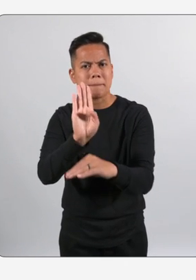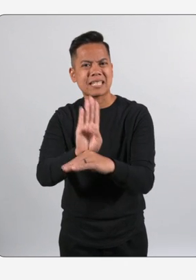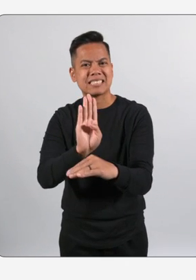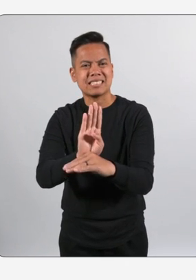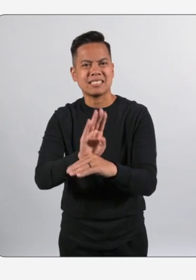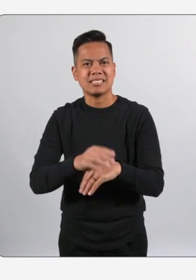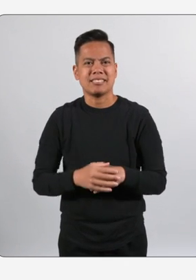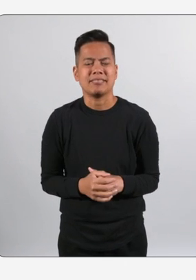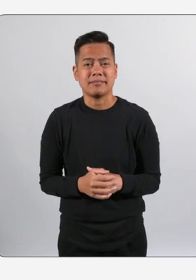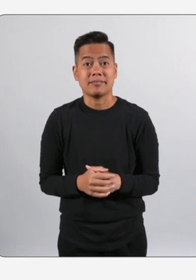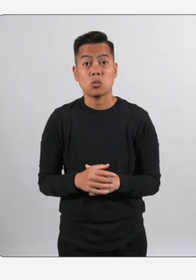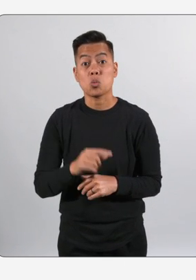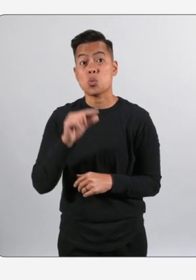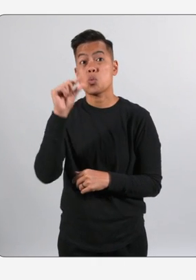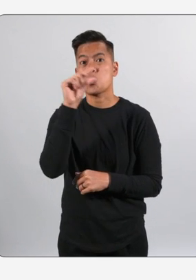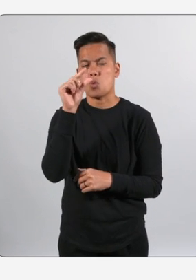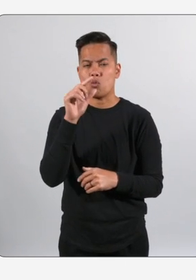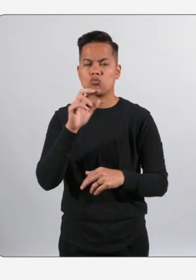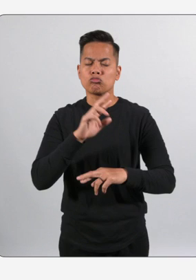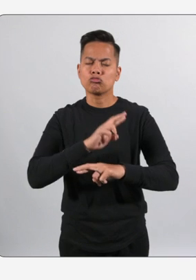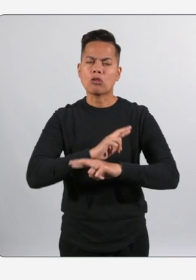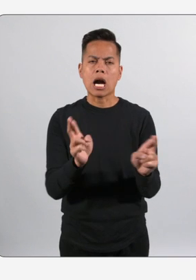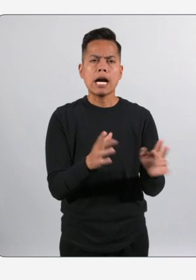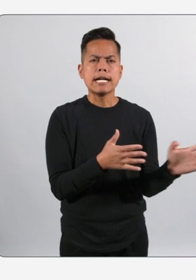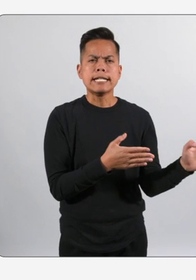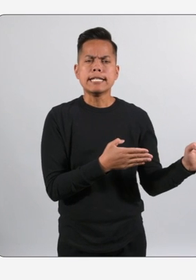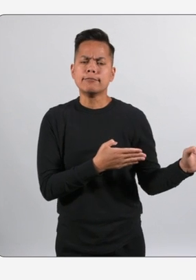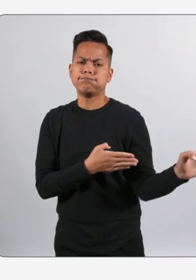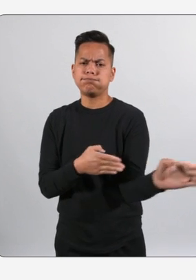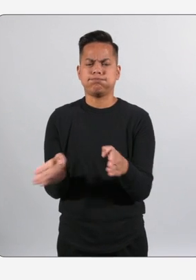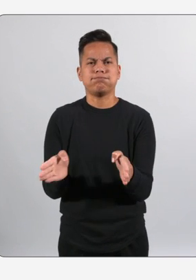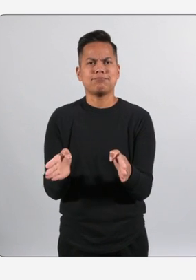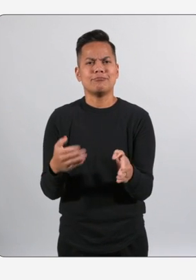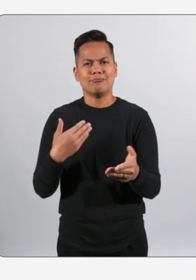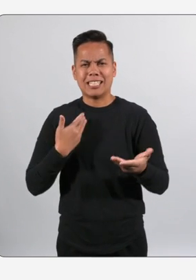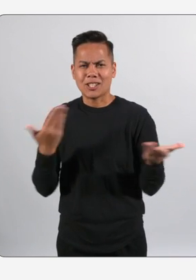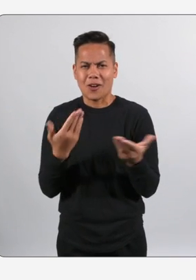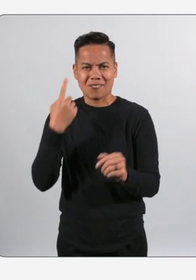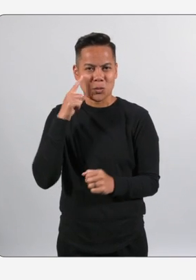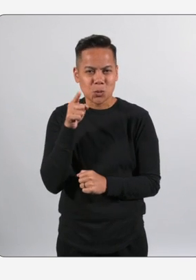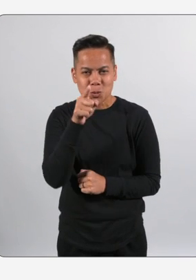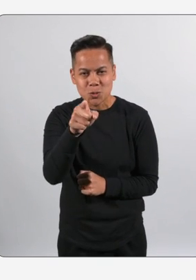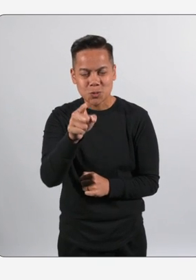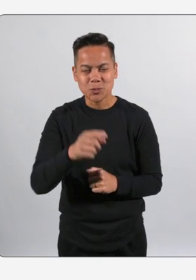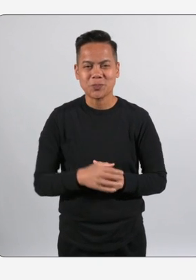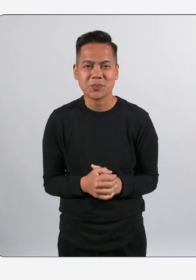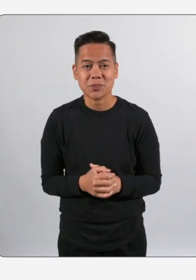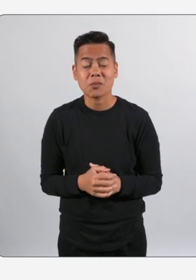But we have been ready for this shift, and we're here for you, because remember,